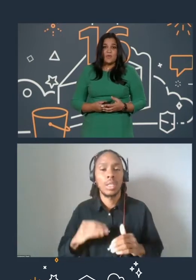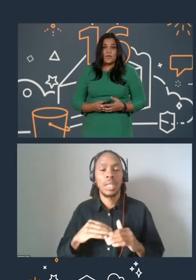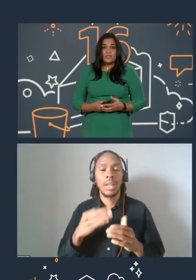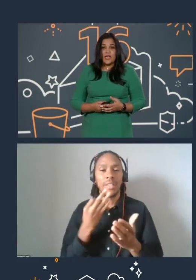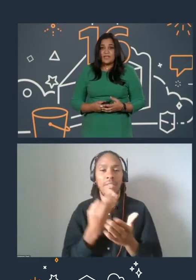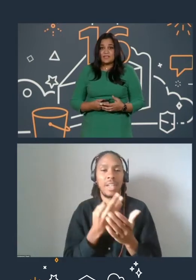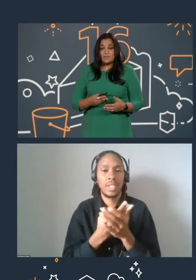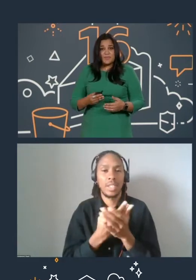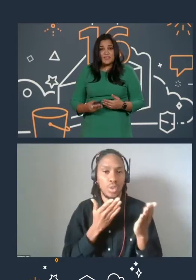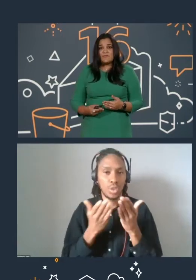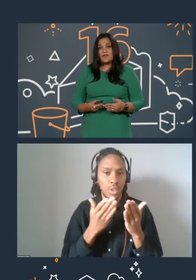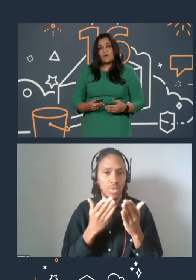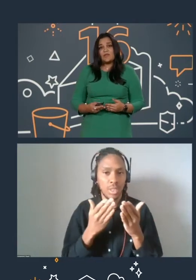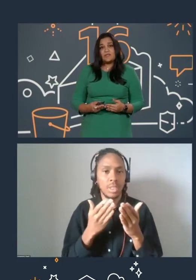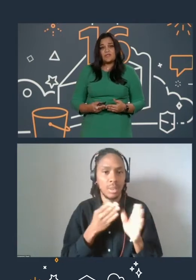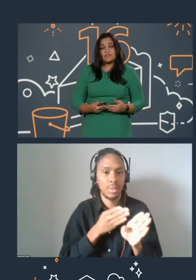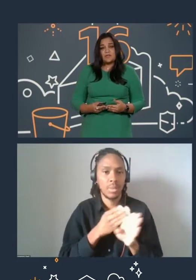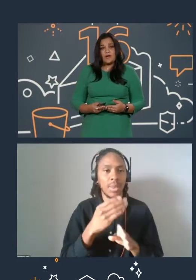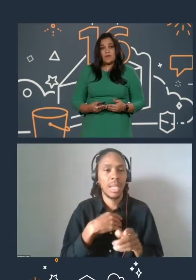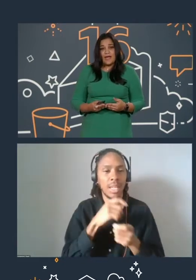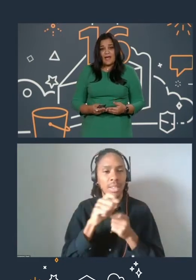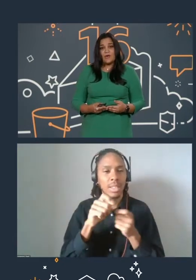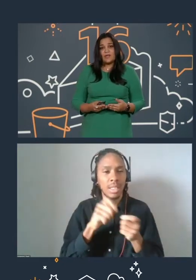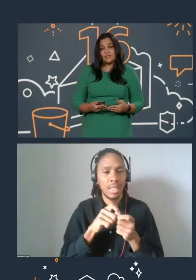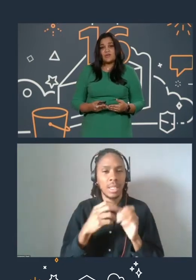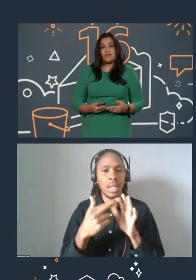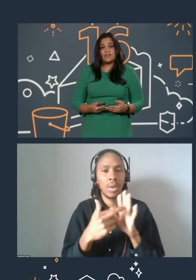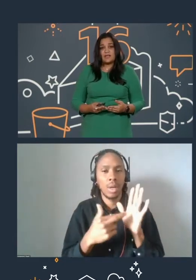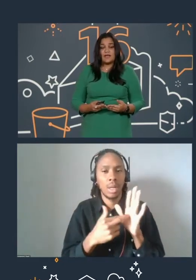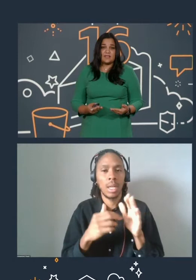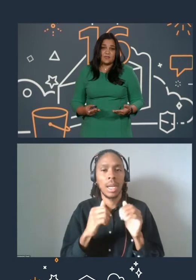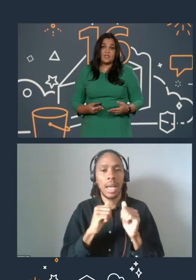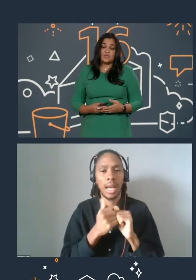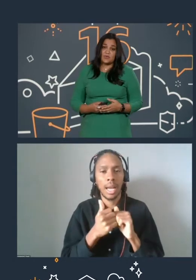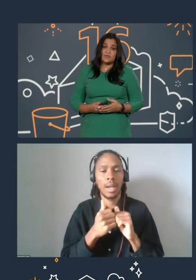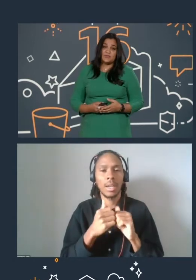which has specific regulations around how electronic data has to be stored.